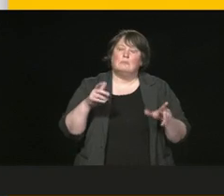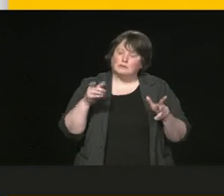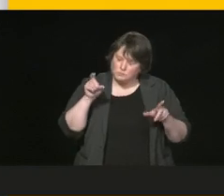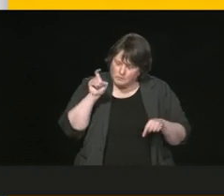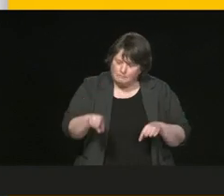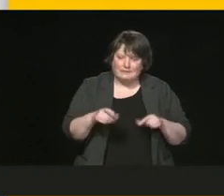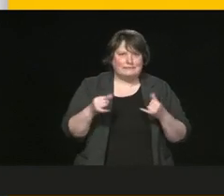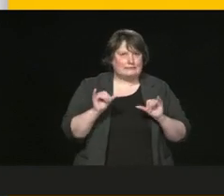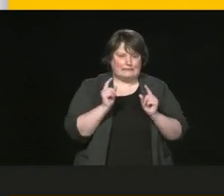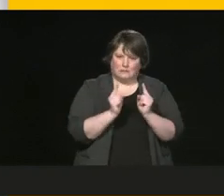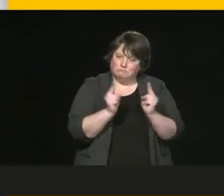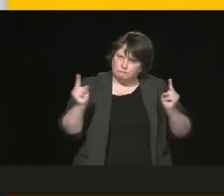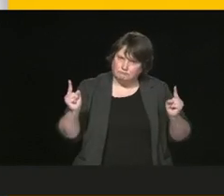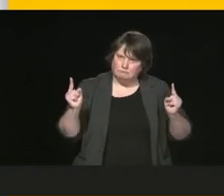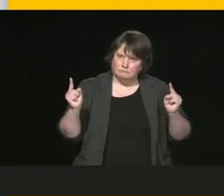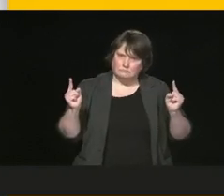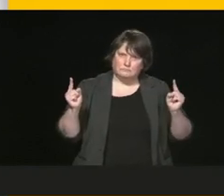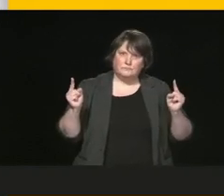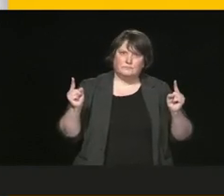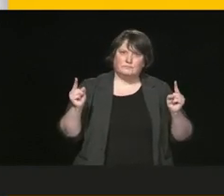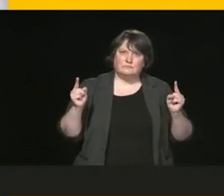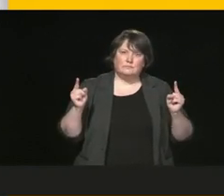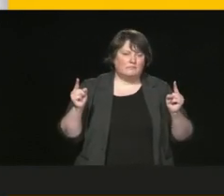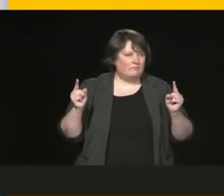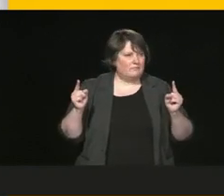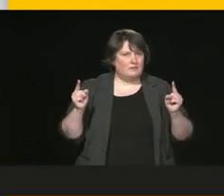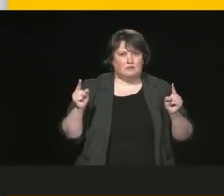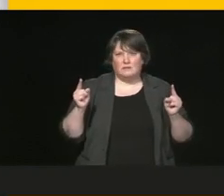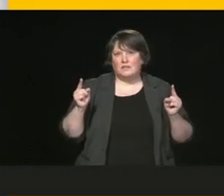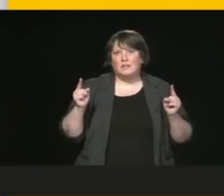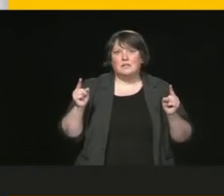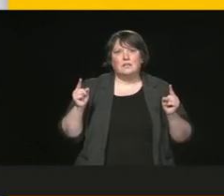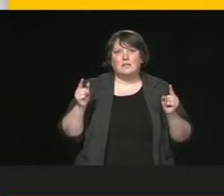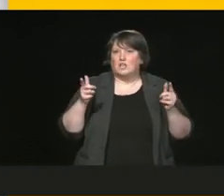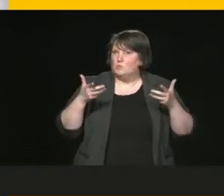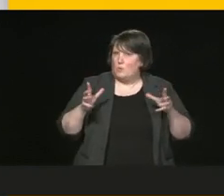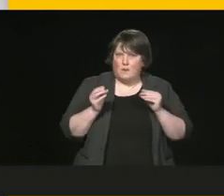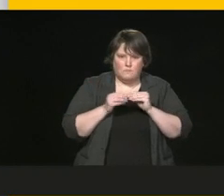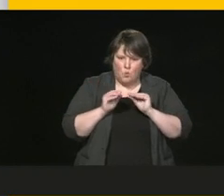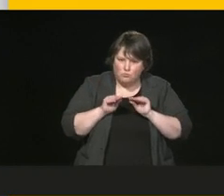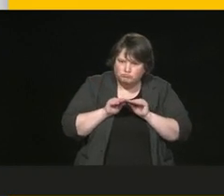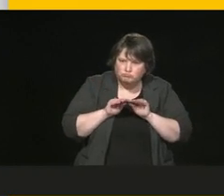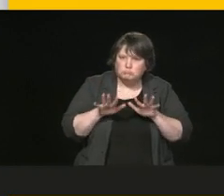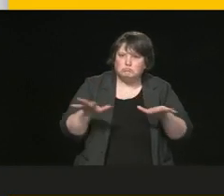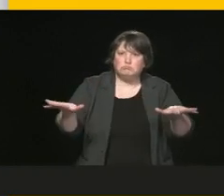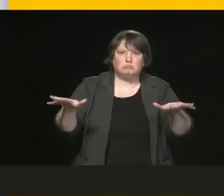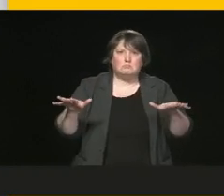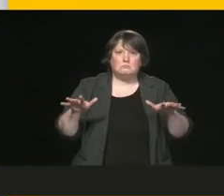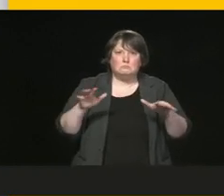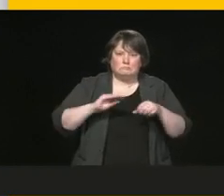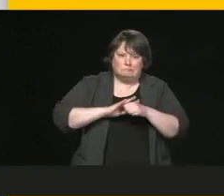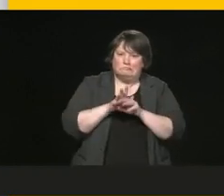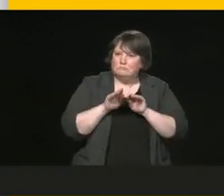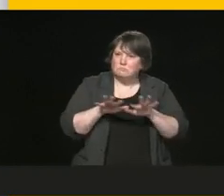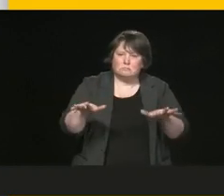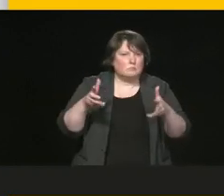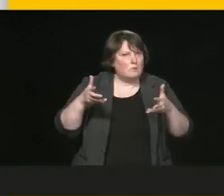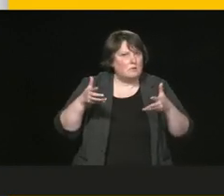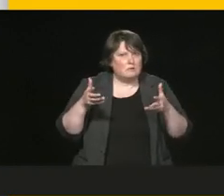WE MUST DO EVERYTHING WE CAN TO